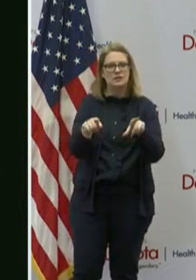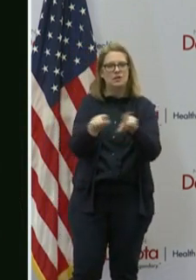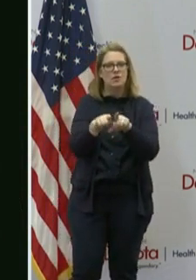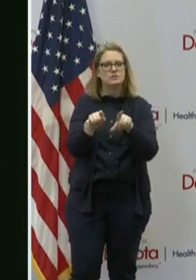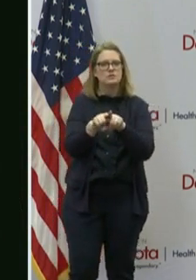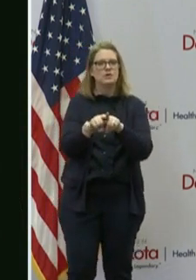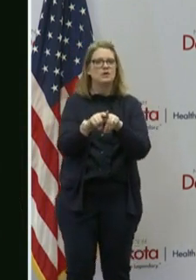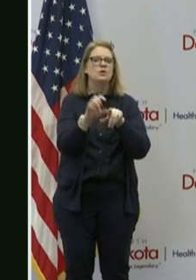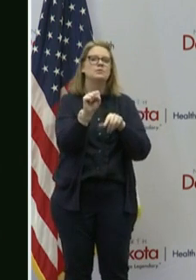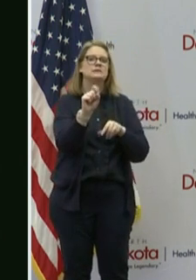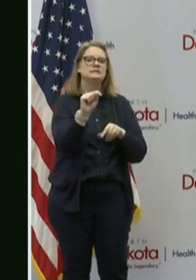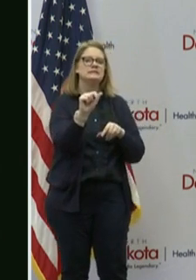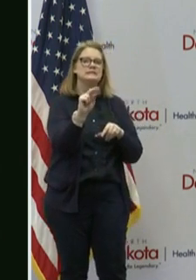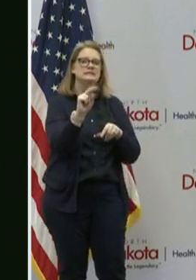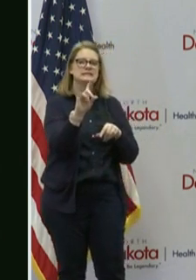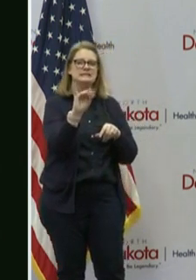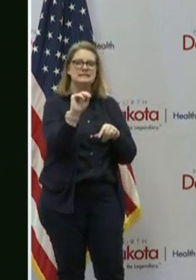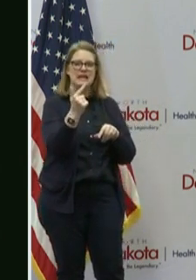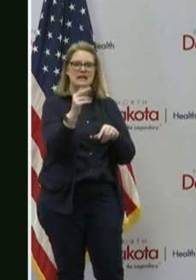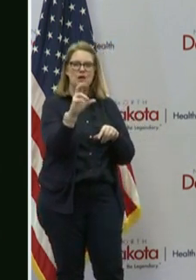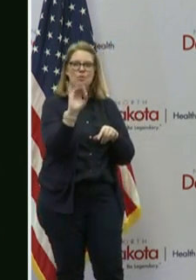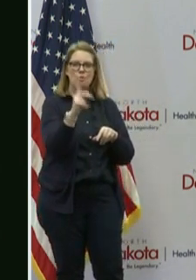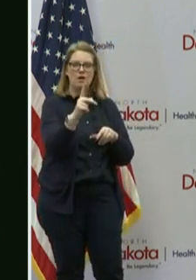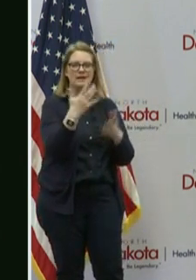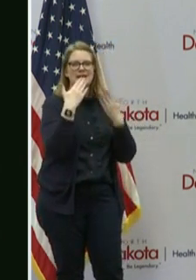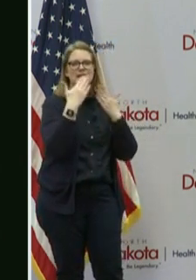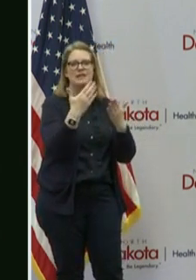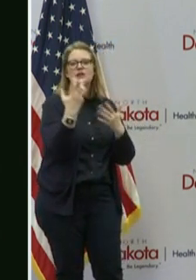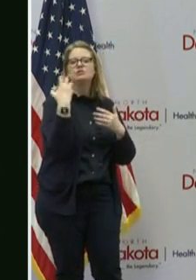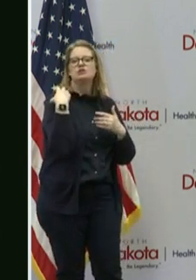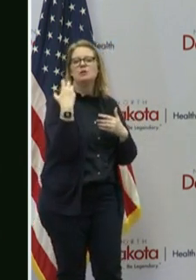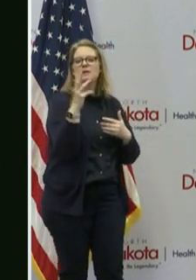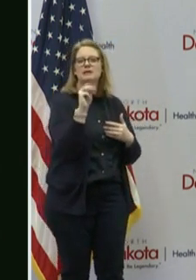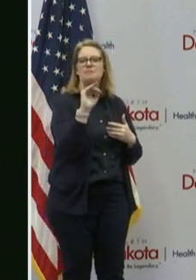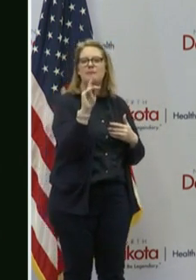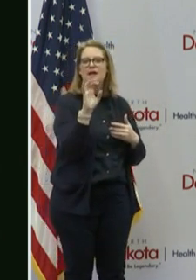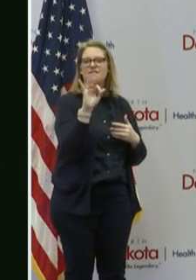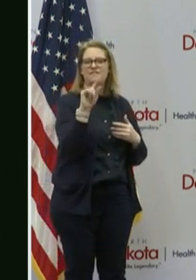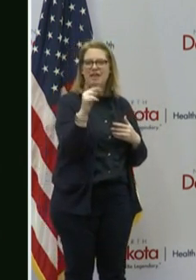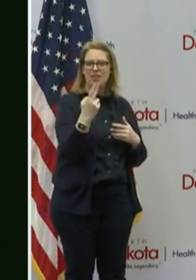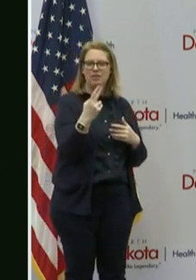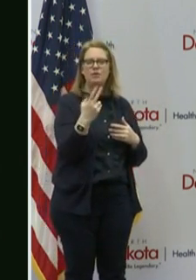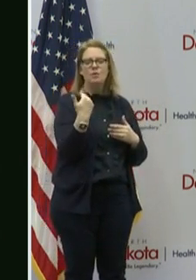COMMUNITIES AS WE DID ON SATURDAY, WE HAD AN OUTBOUND